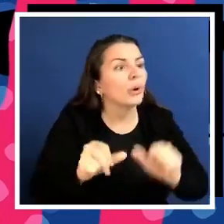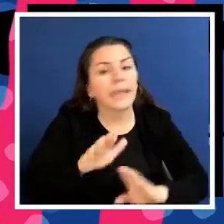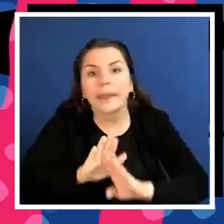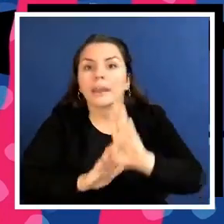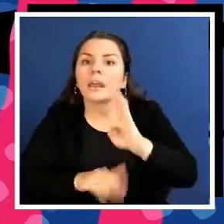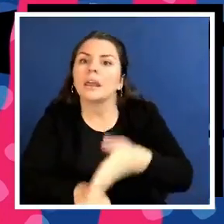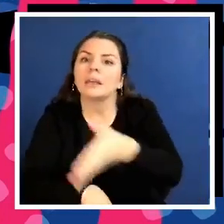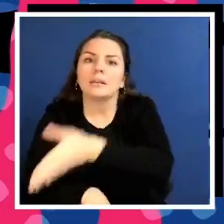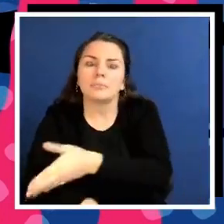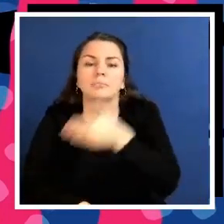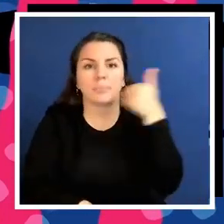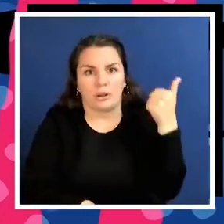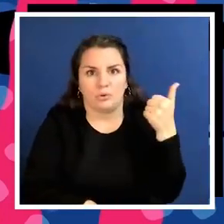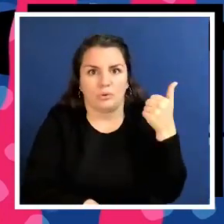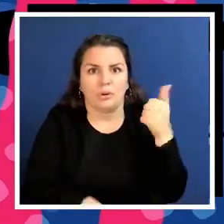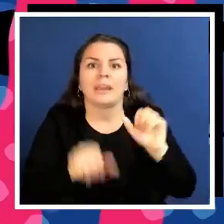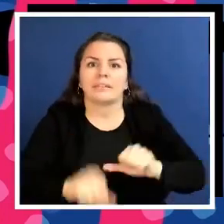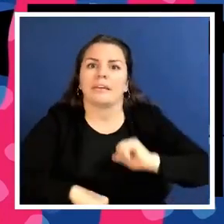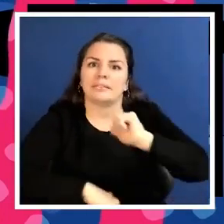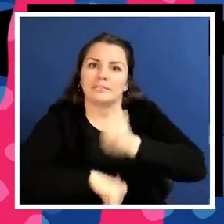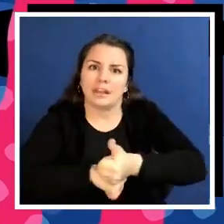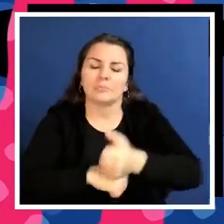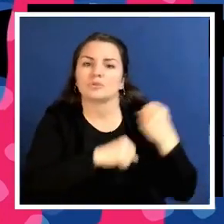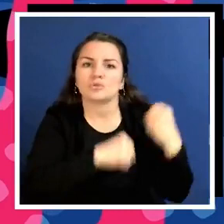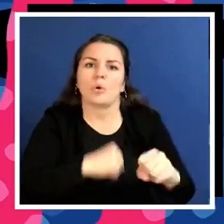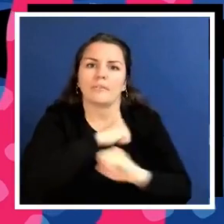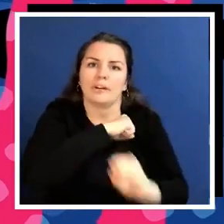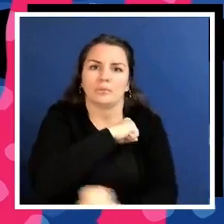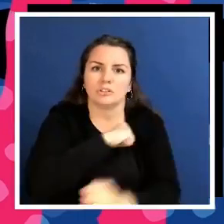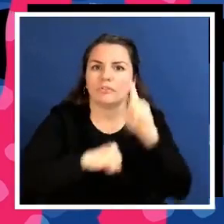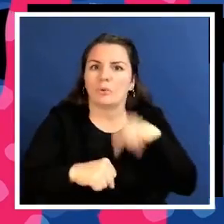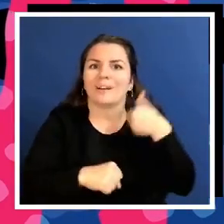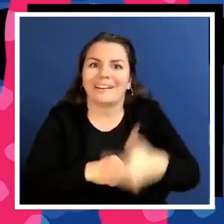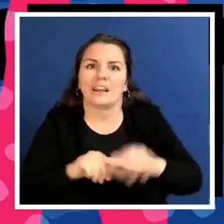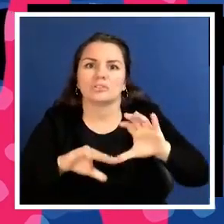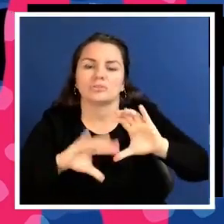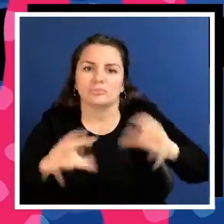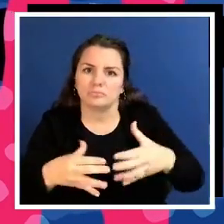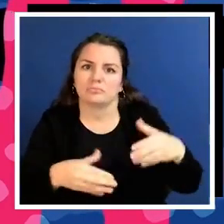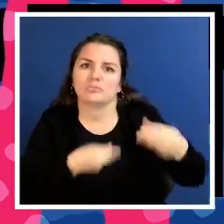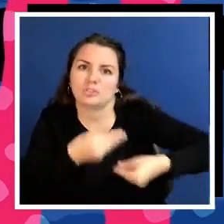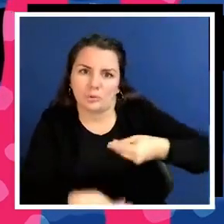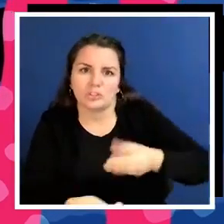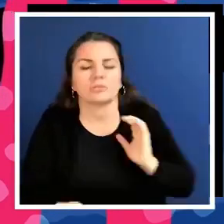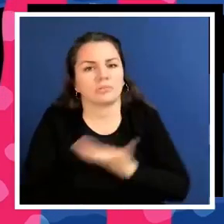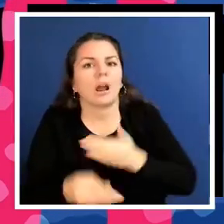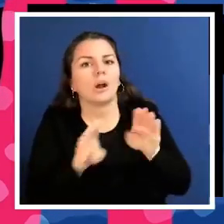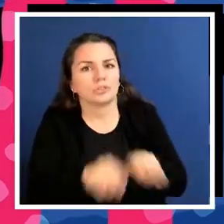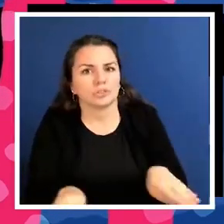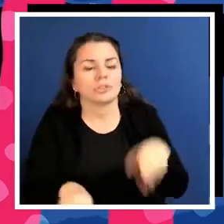BY MORE THAN HALF. WHAT A PIVOTAL MOMENT IN OUR NATIONS HISTORY AS WE RECOVER FROM THIS UNPRECEDENTED PANDEMIC WE CAN MAINTAIN THE STATUS QUO OR BUILD BACK BETTER.